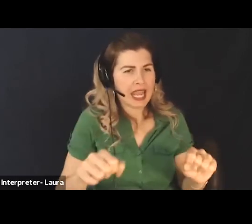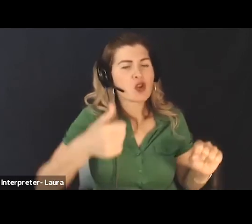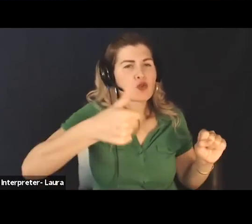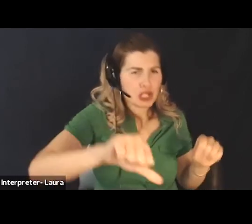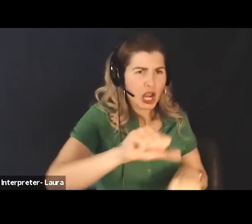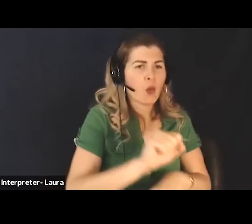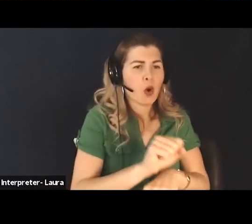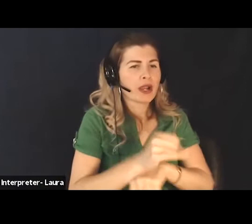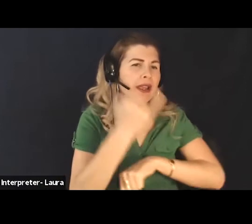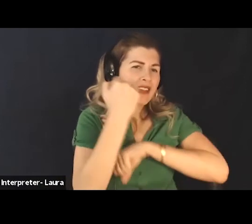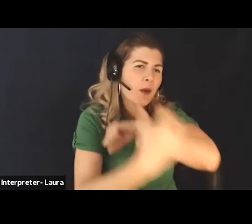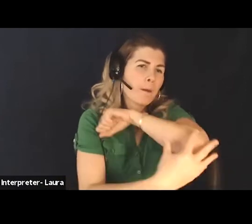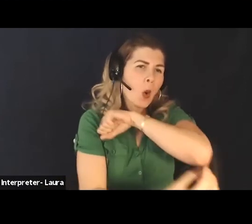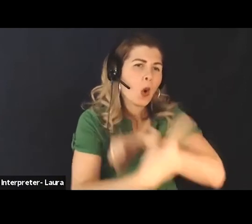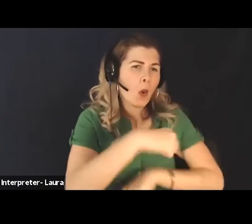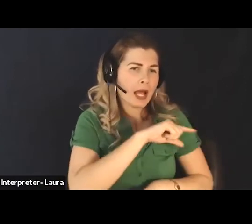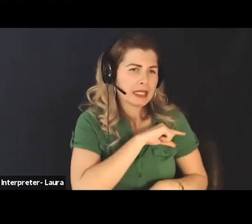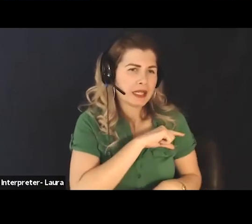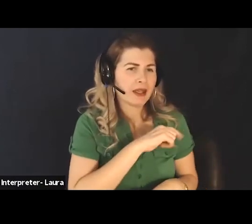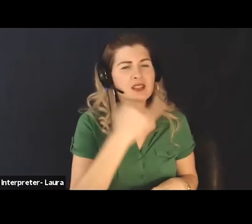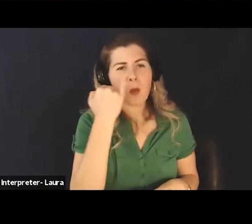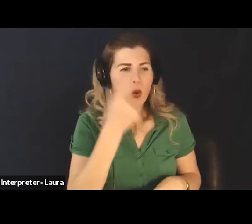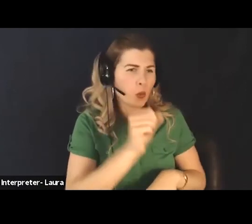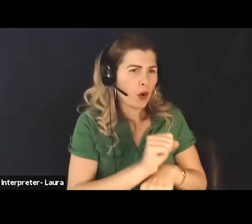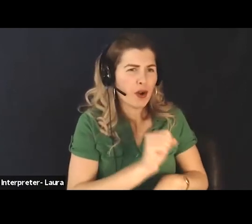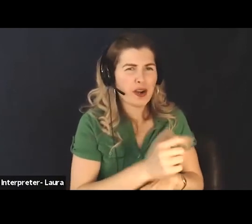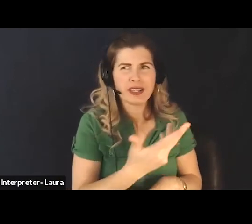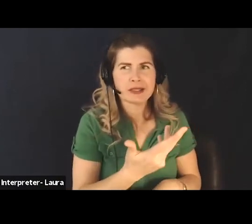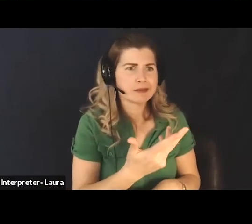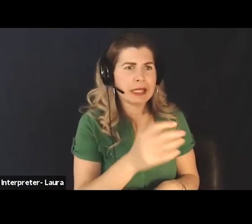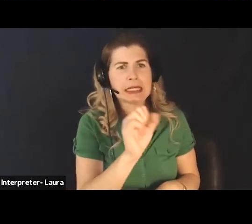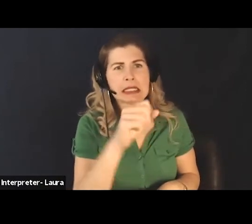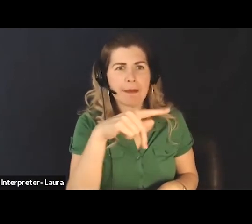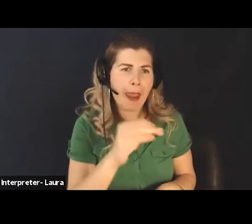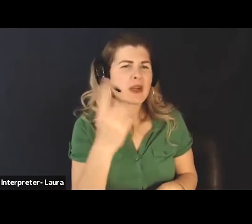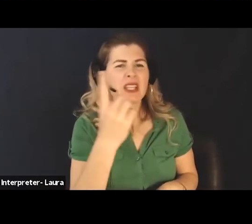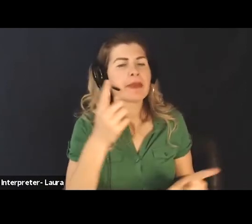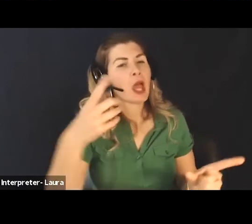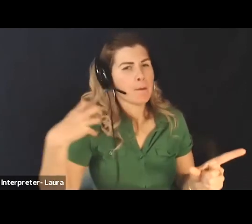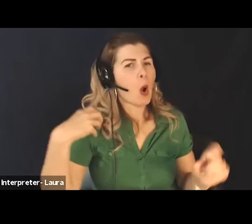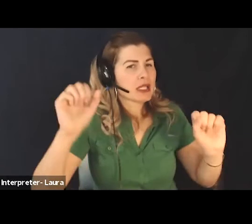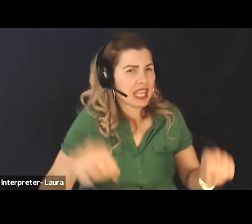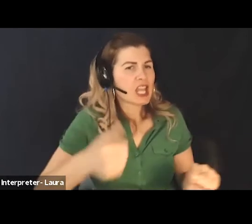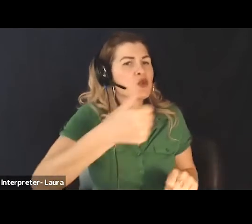employers the freedom to kind of reject work that is a poor quality, that doesn't have correct answers or is literally spam.